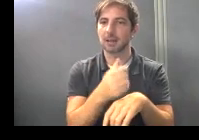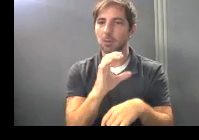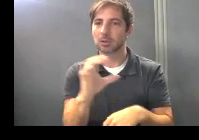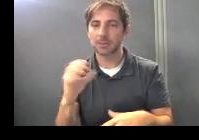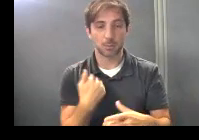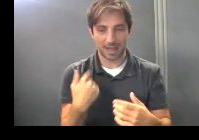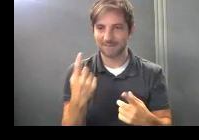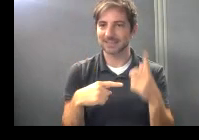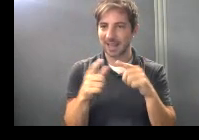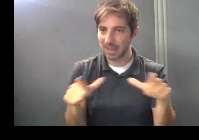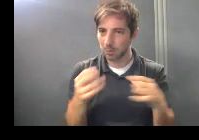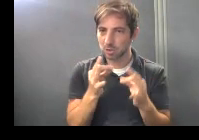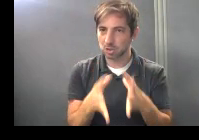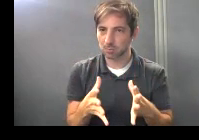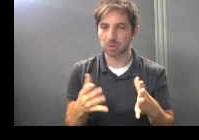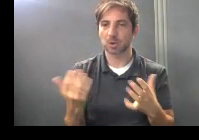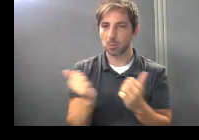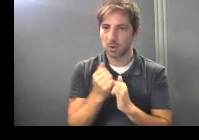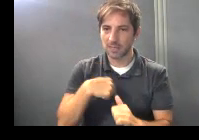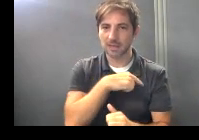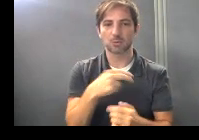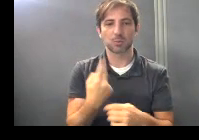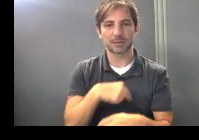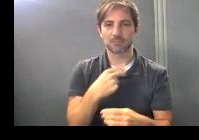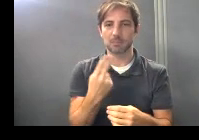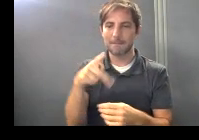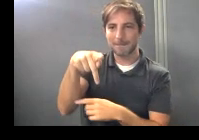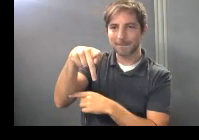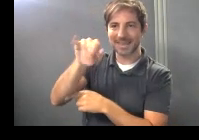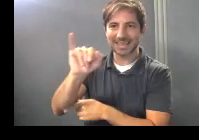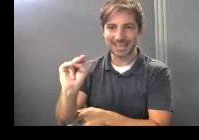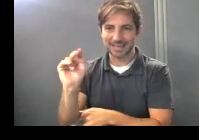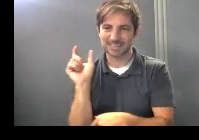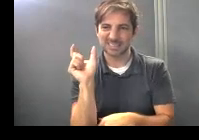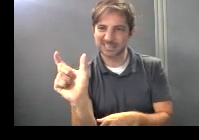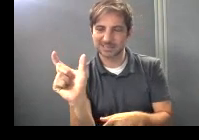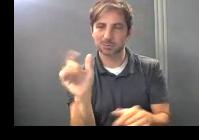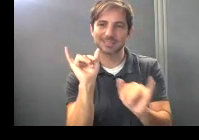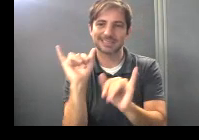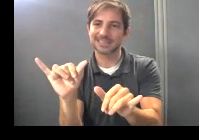HE IS PINNED AT THE MINUTE TO REMAIN ON SCREEN THROUGHOUT THE RECORDING.